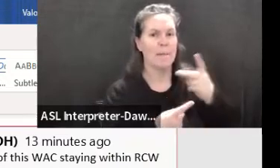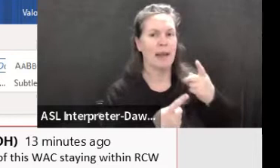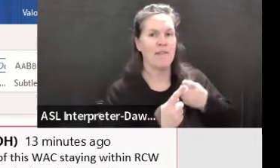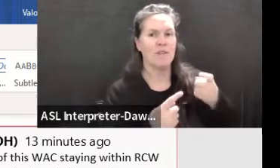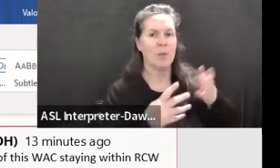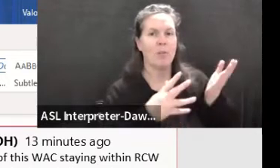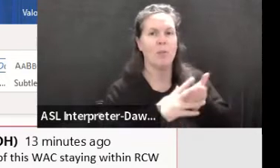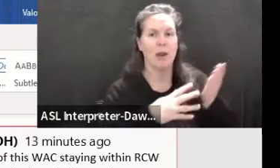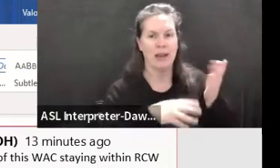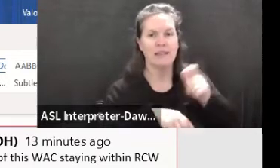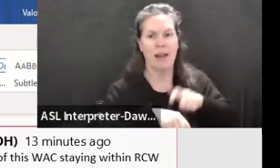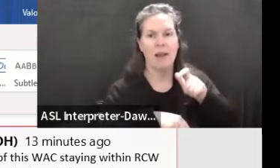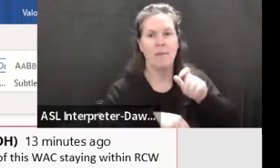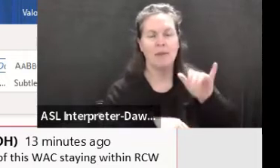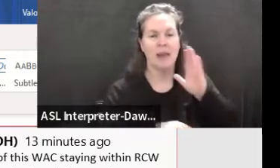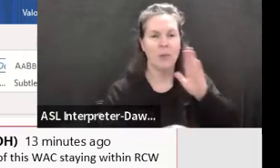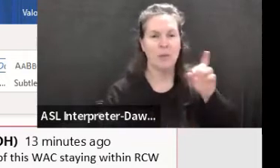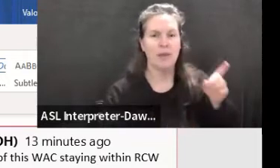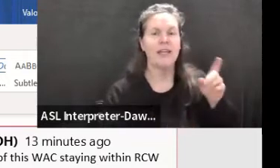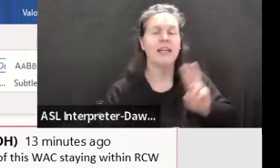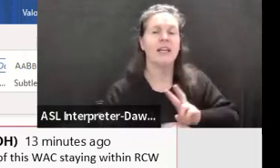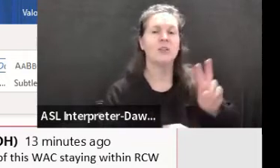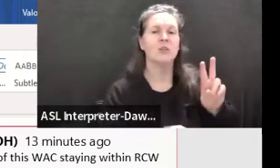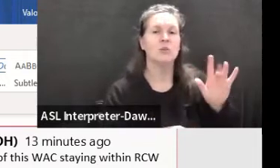and that will be at 2:25 PM.